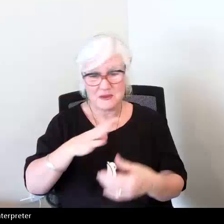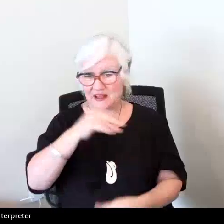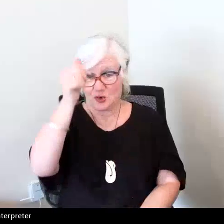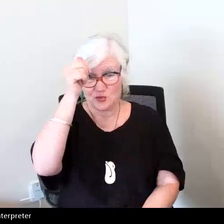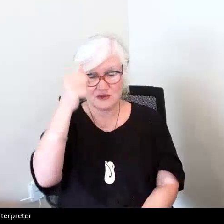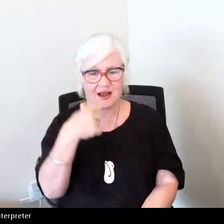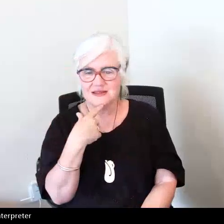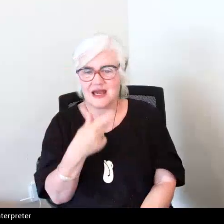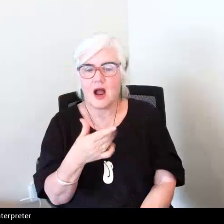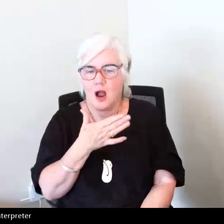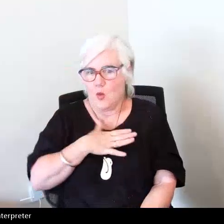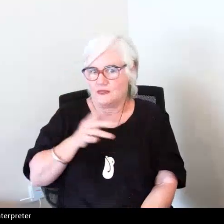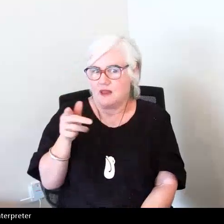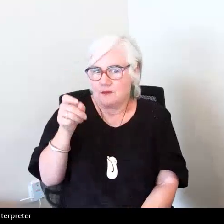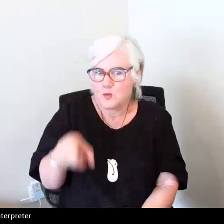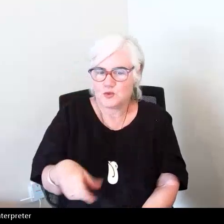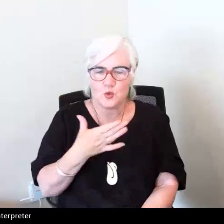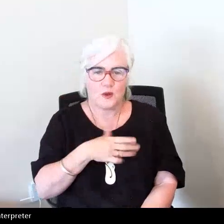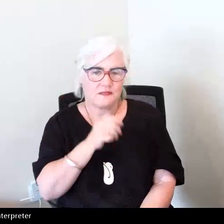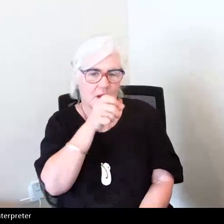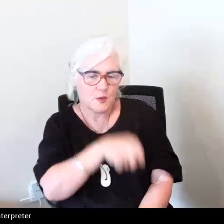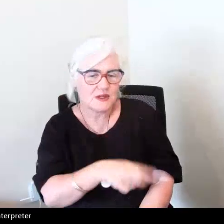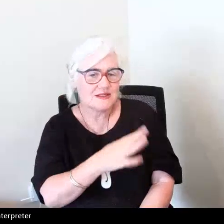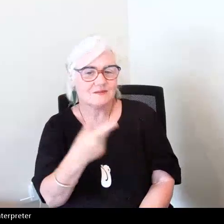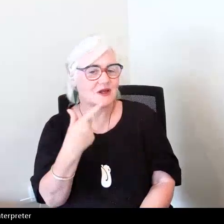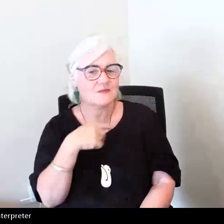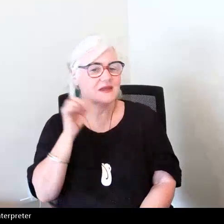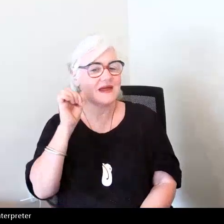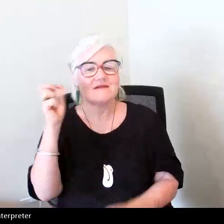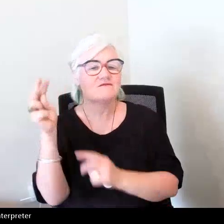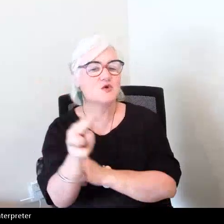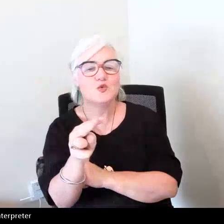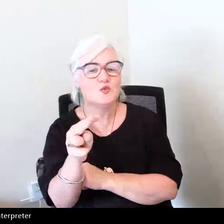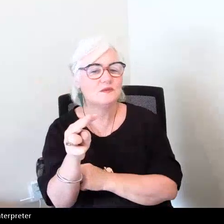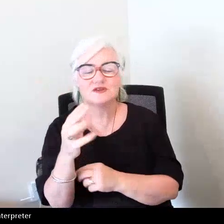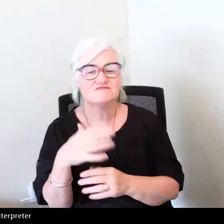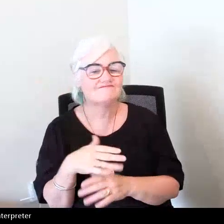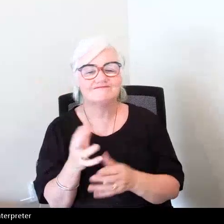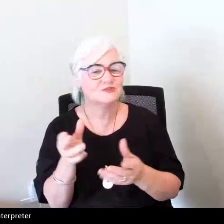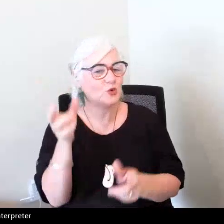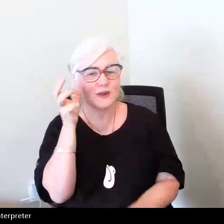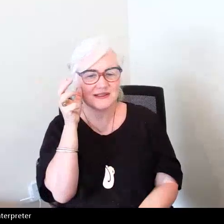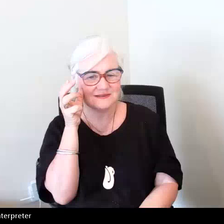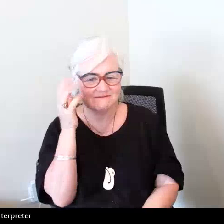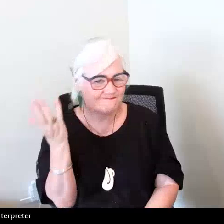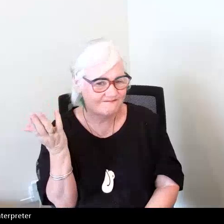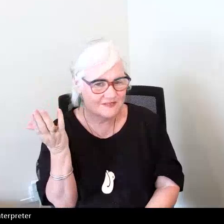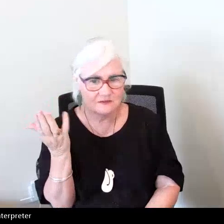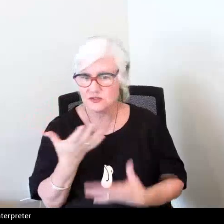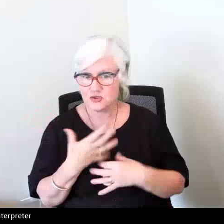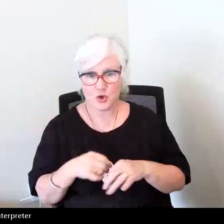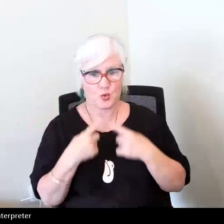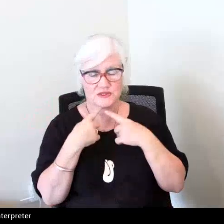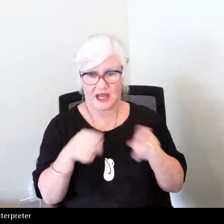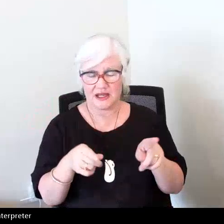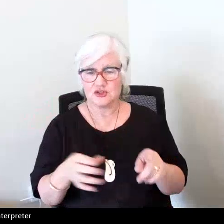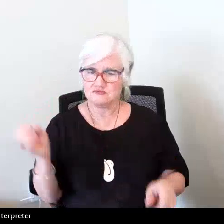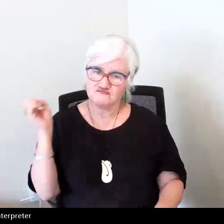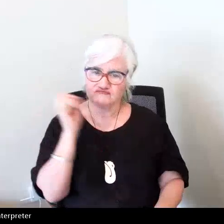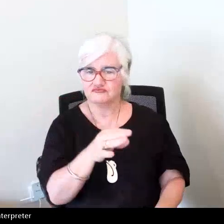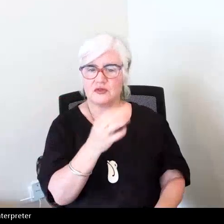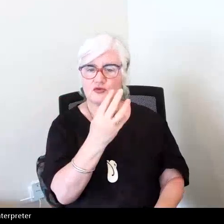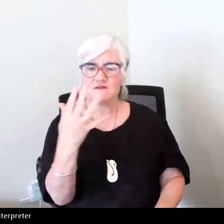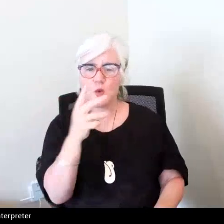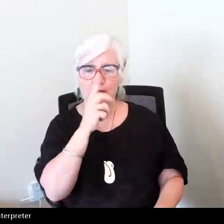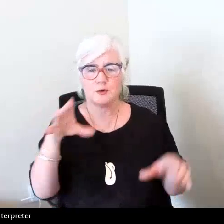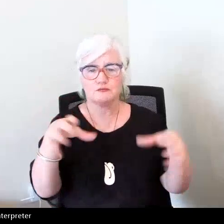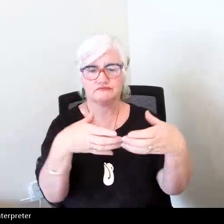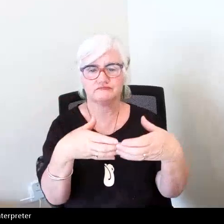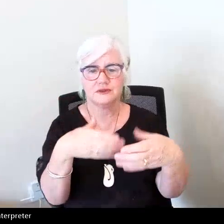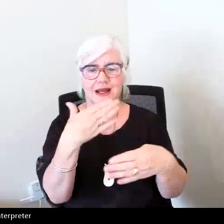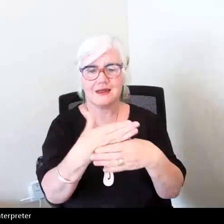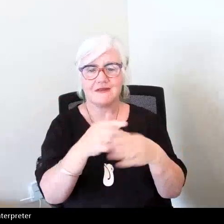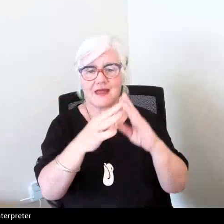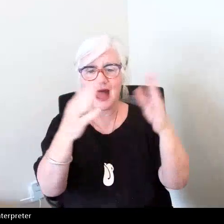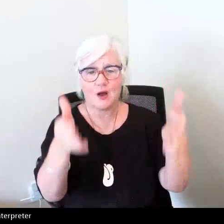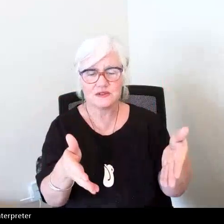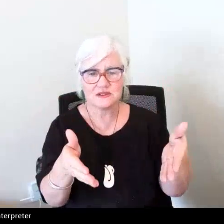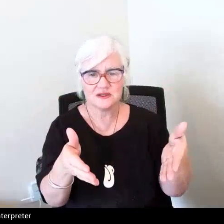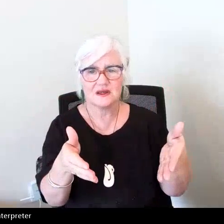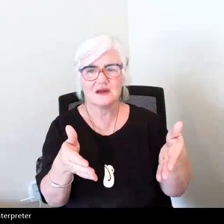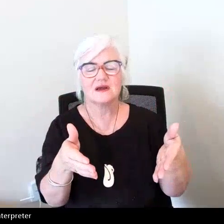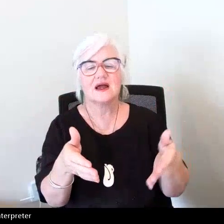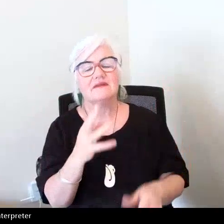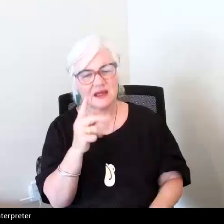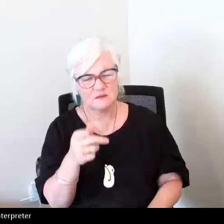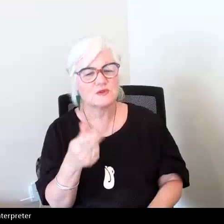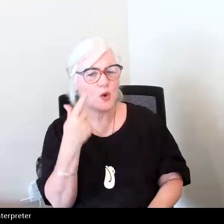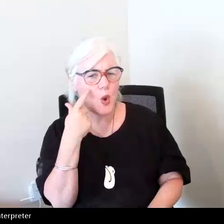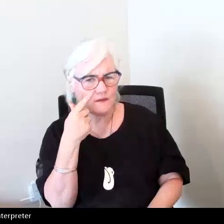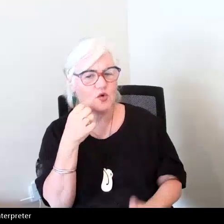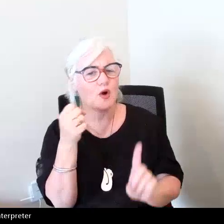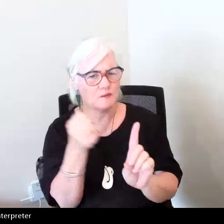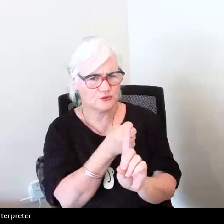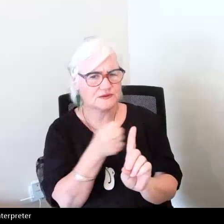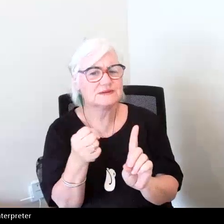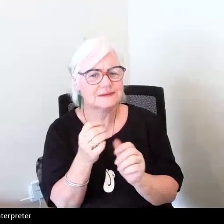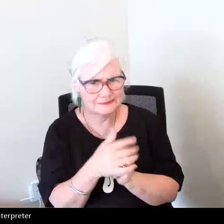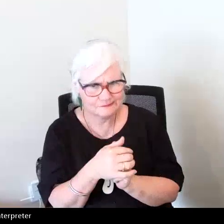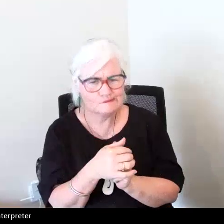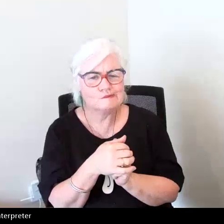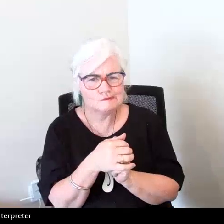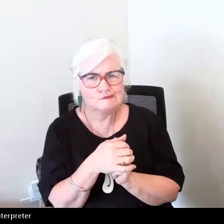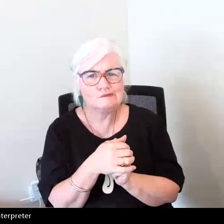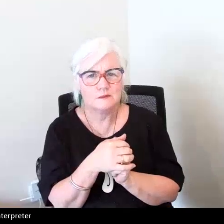So sometimes their voice is not heard on who is flatting with them. And abuse – you pick up that,